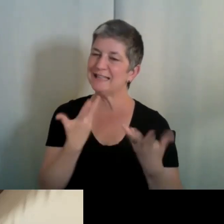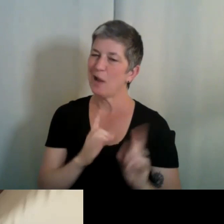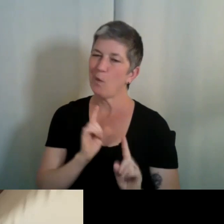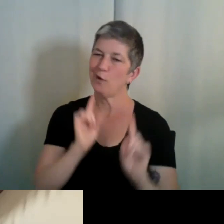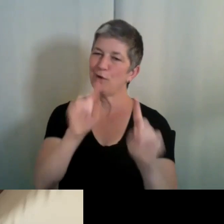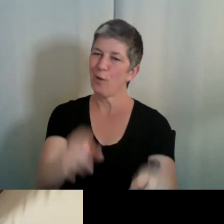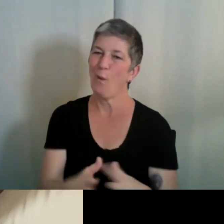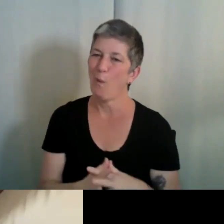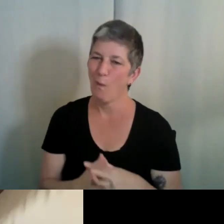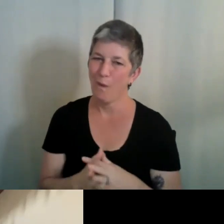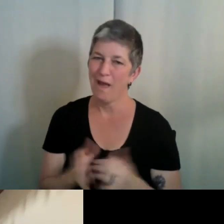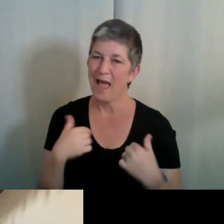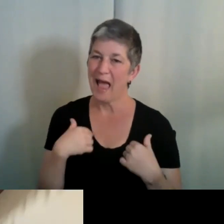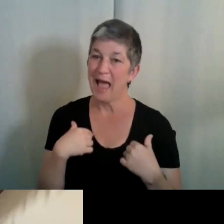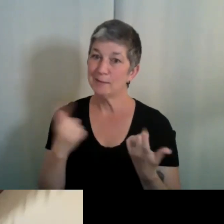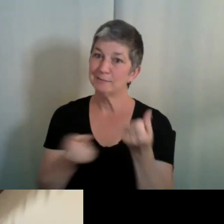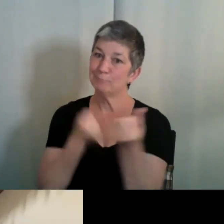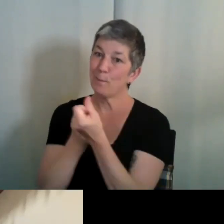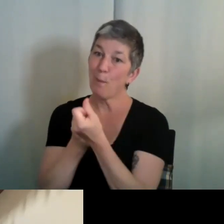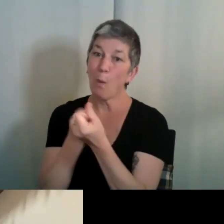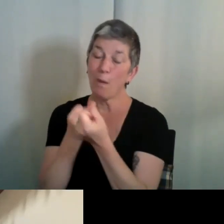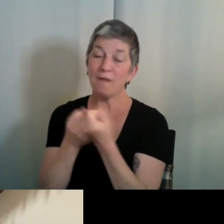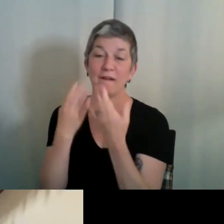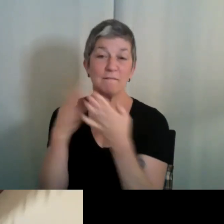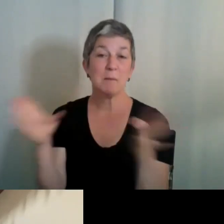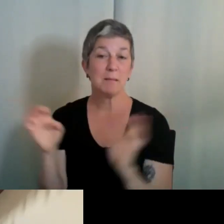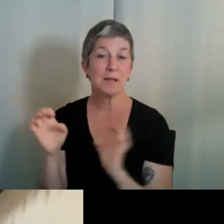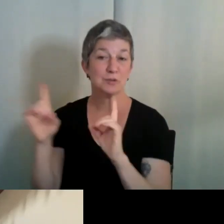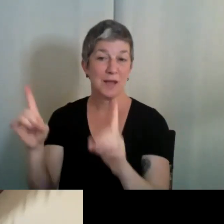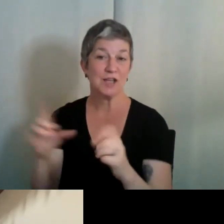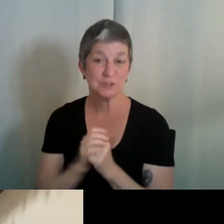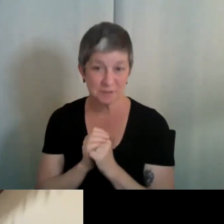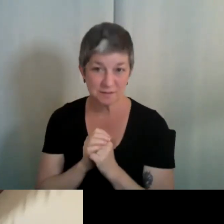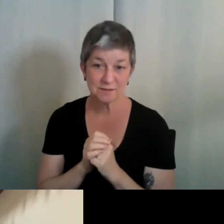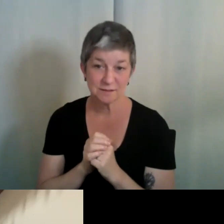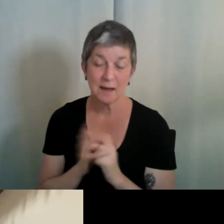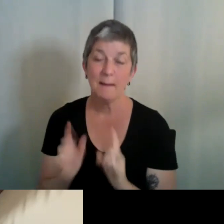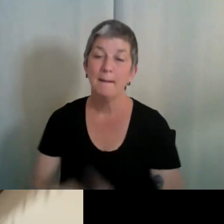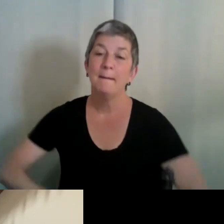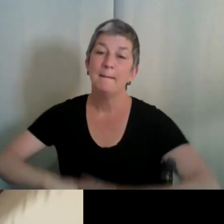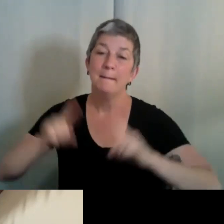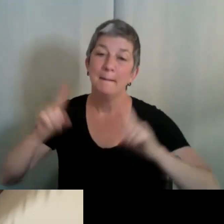I am a huge proponent of public education. But I had to do